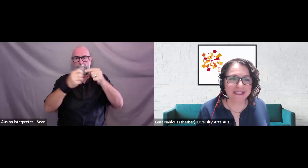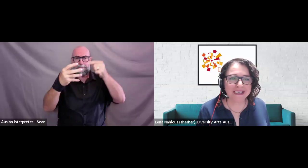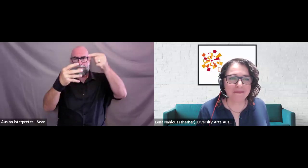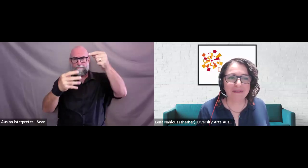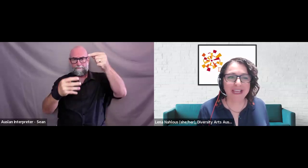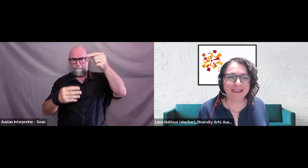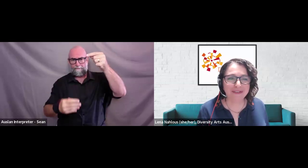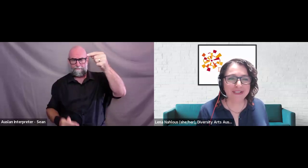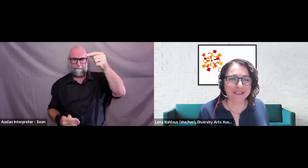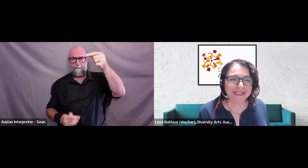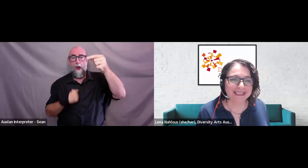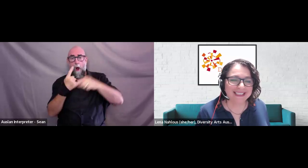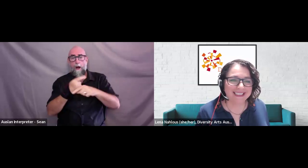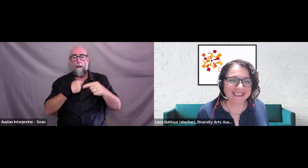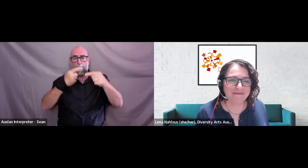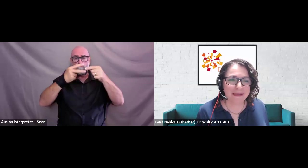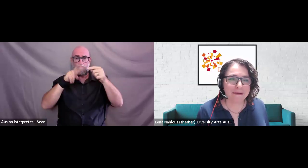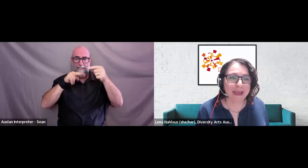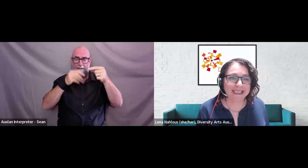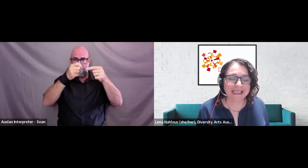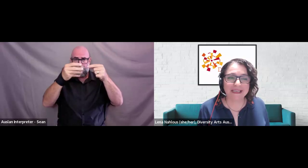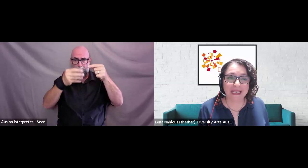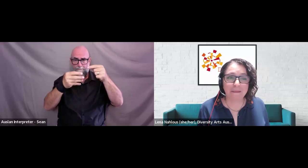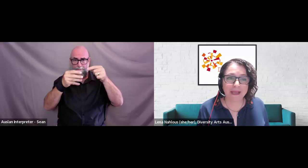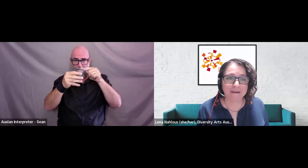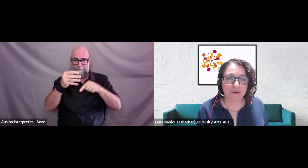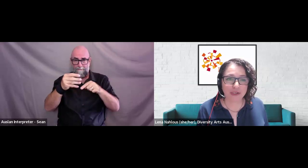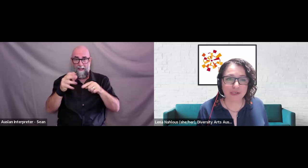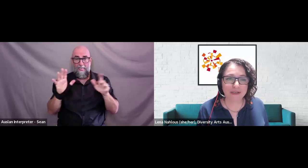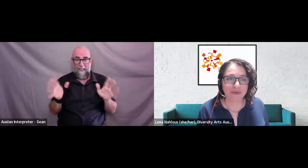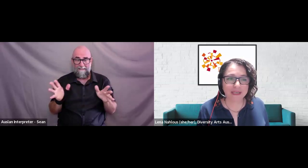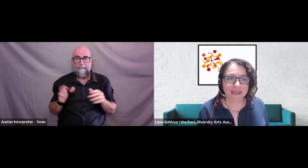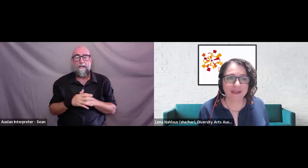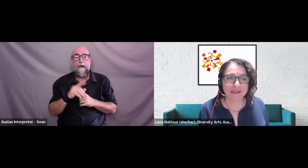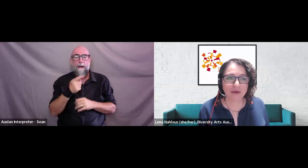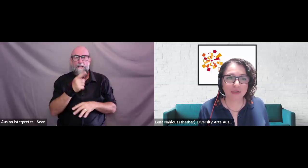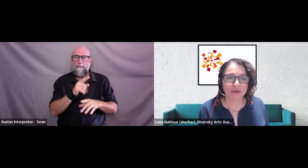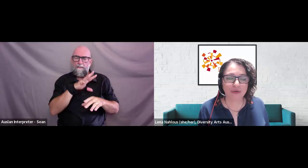up and works on Wangal Land in Sydney. She is committed to connecting artistic practice to